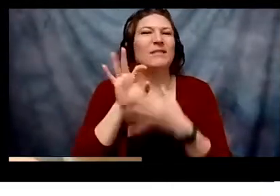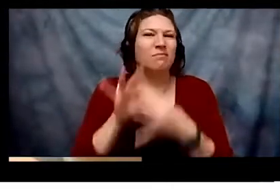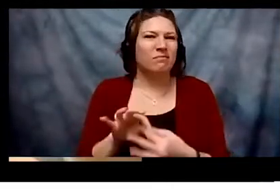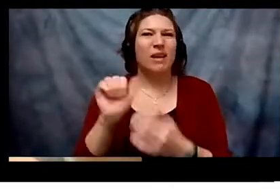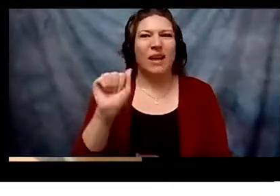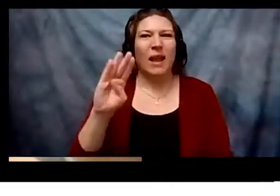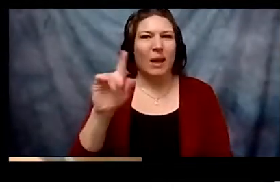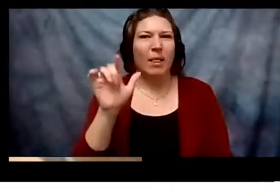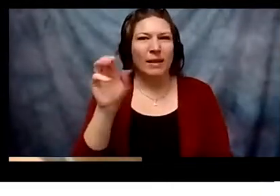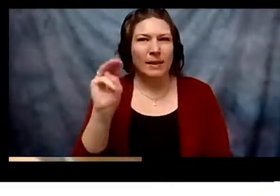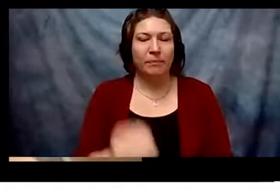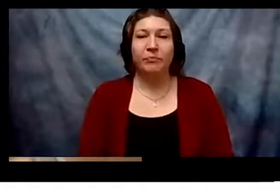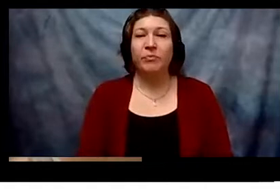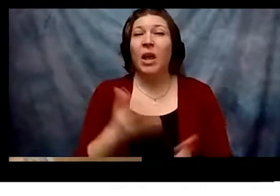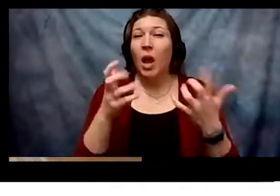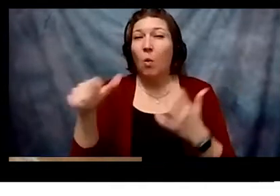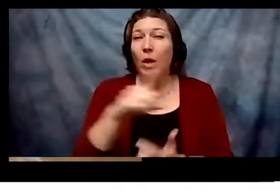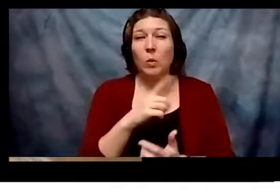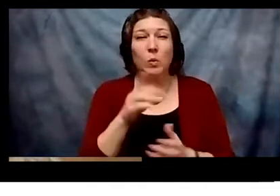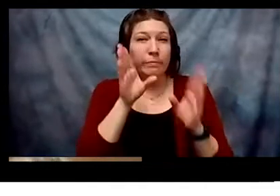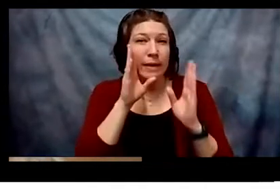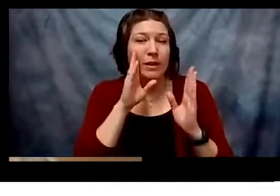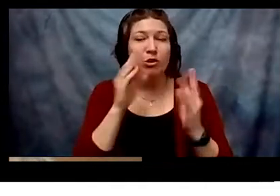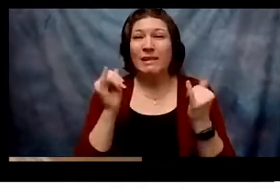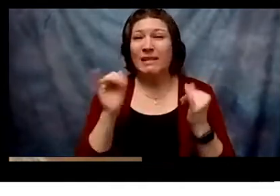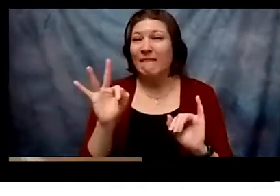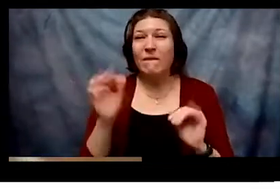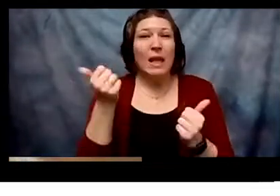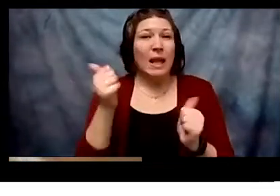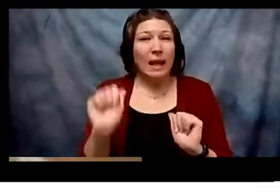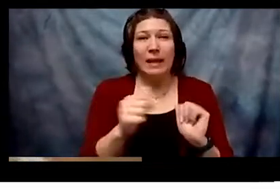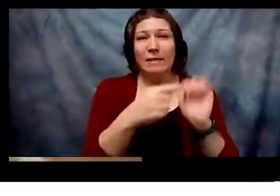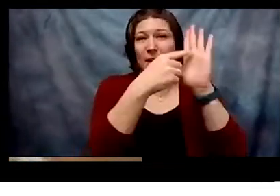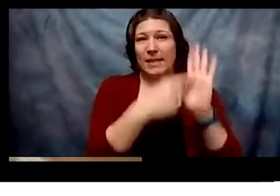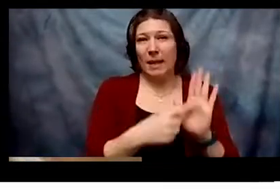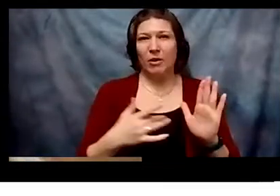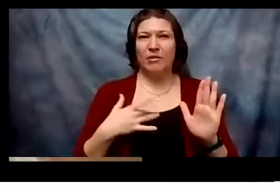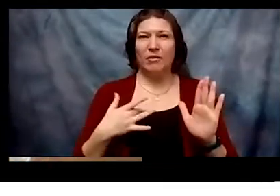Notice if any examples feel less obvious